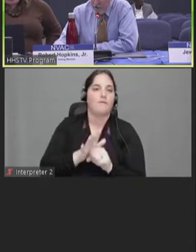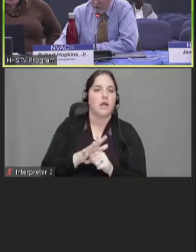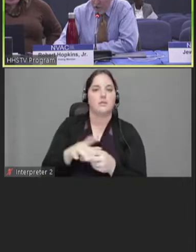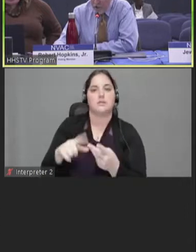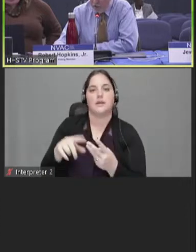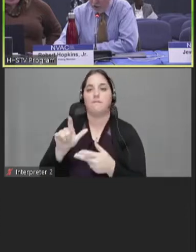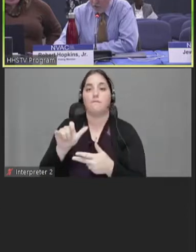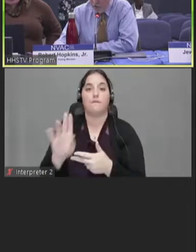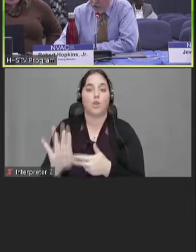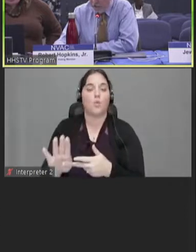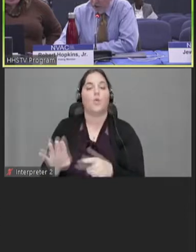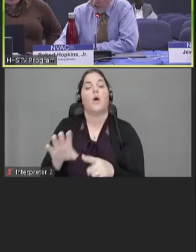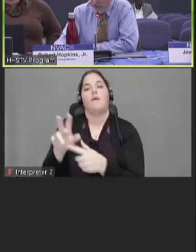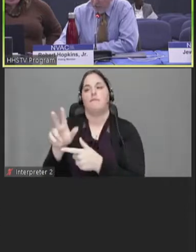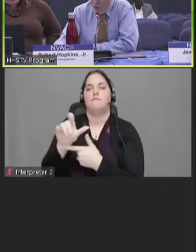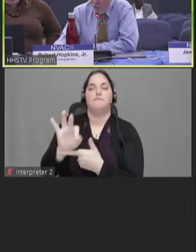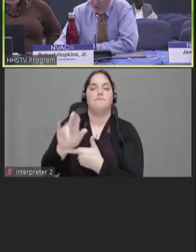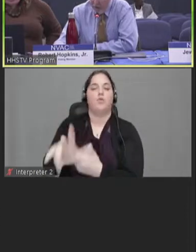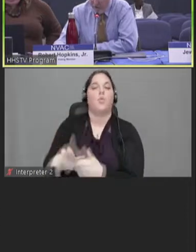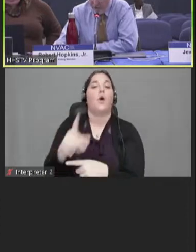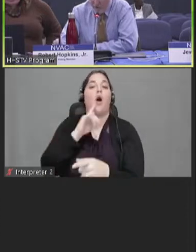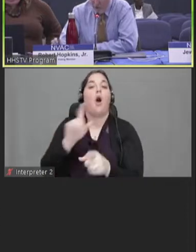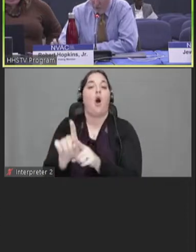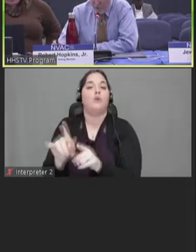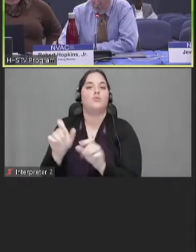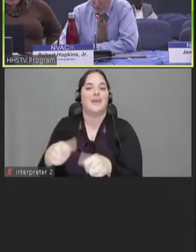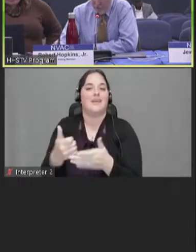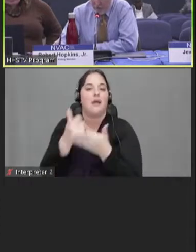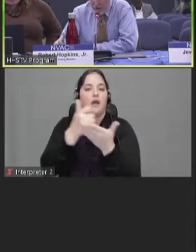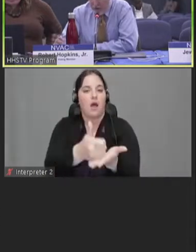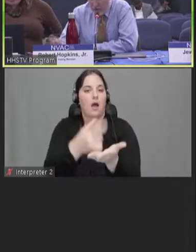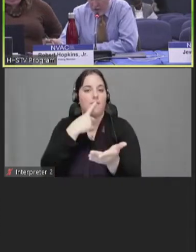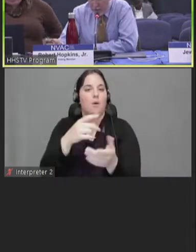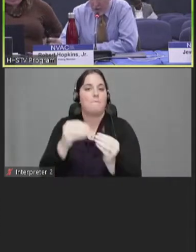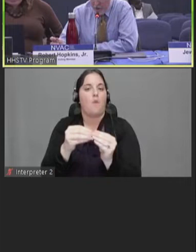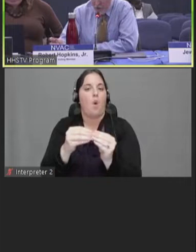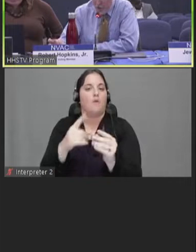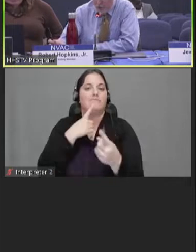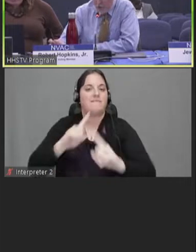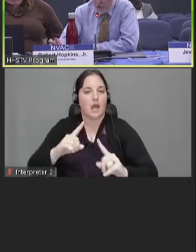can also help to make vaccines more effective in certain people, like a baby or an older adult.